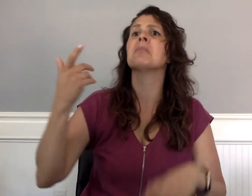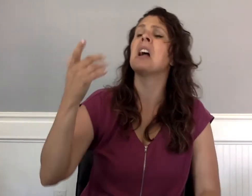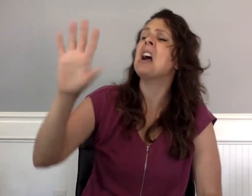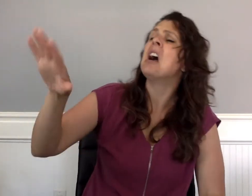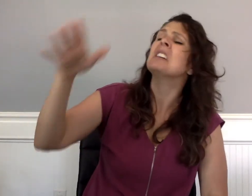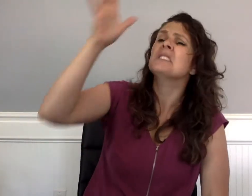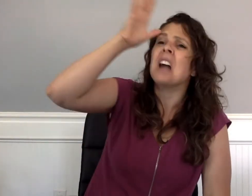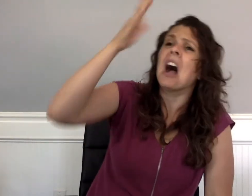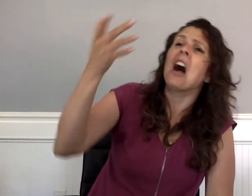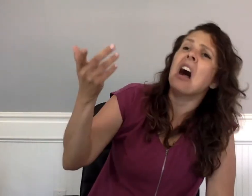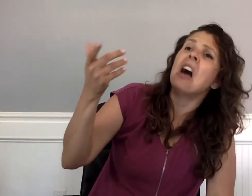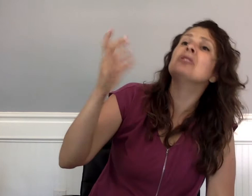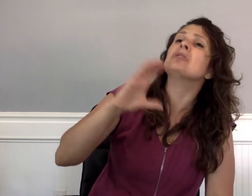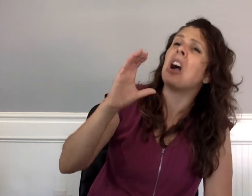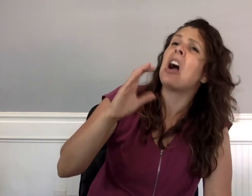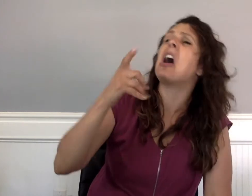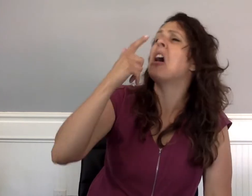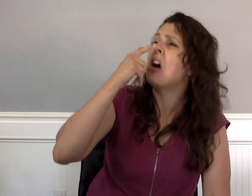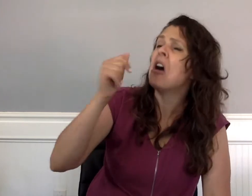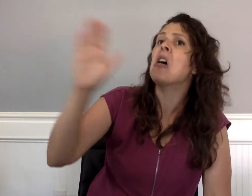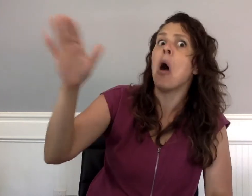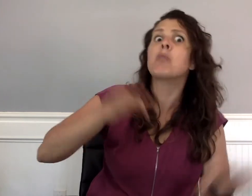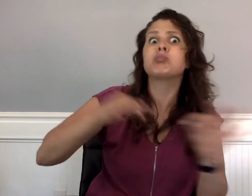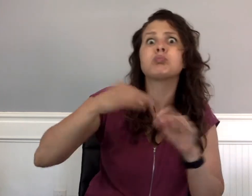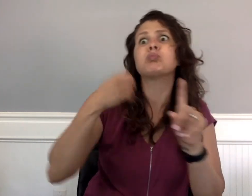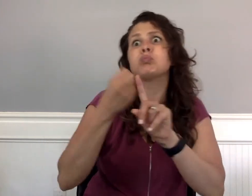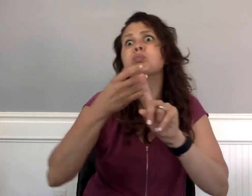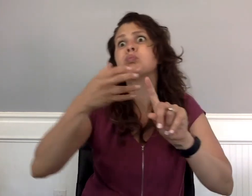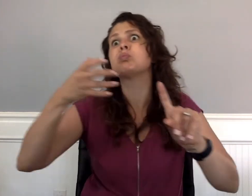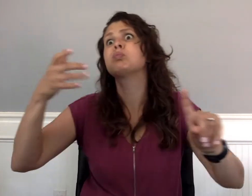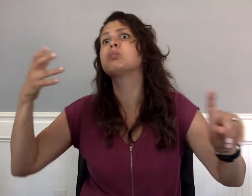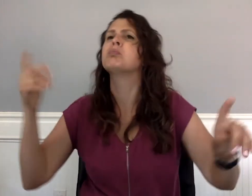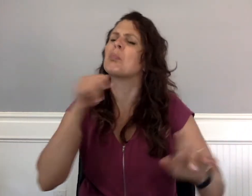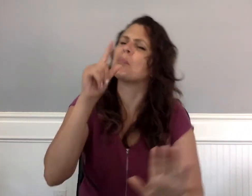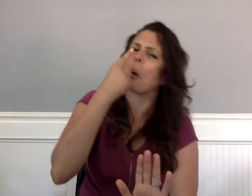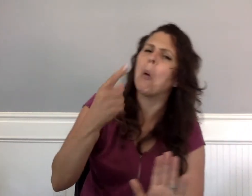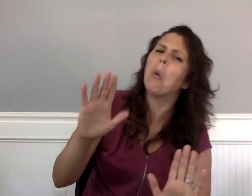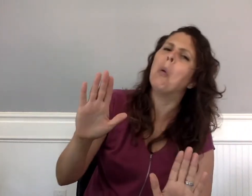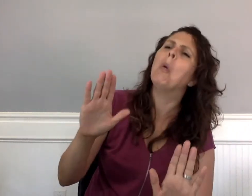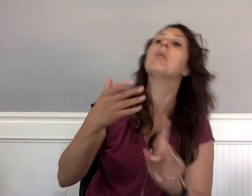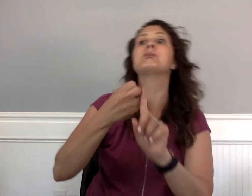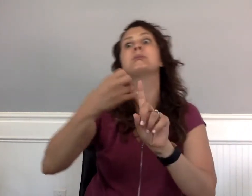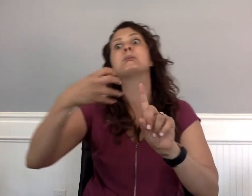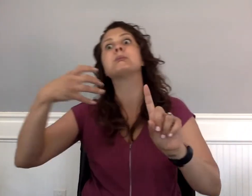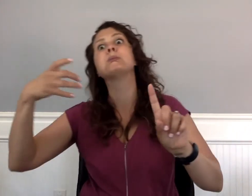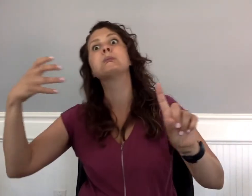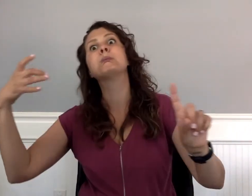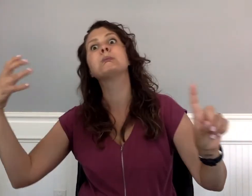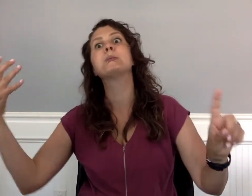Dad, I’m sure Charlie would love to hear your lengthy, but definitely not boring, talk.